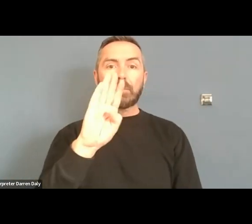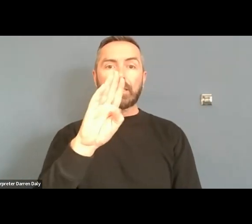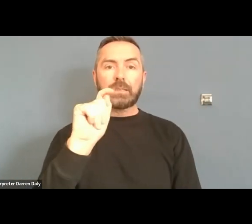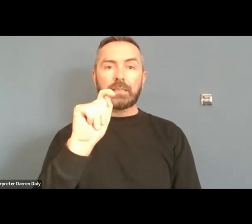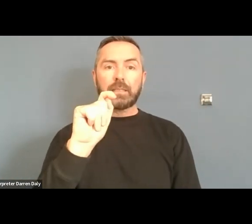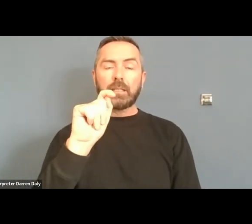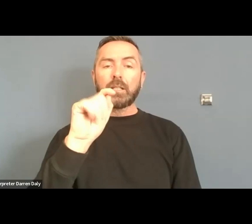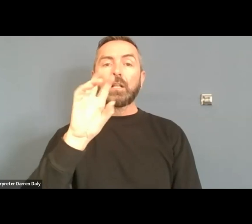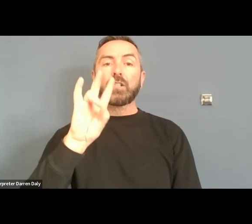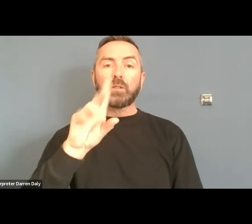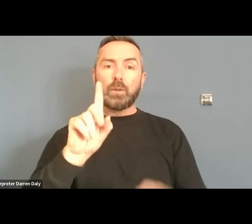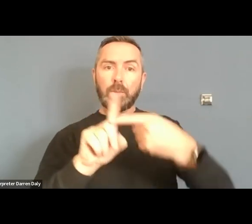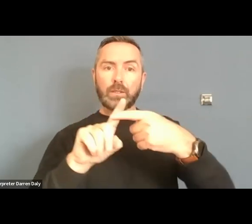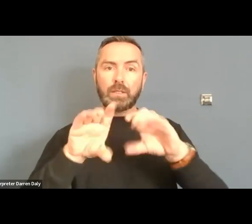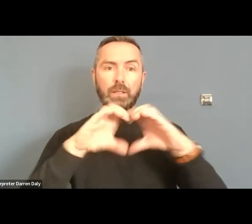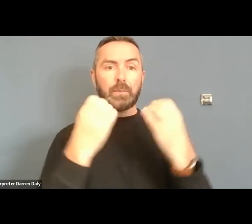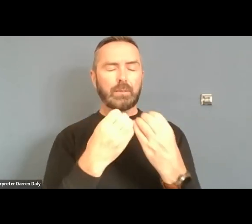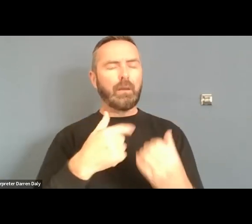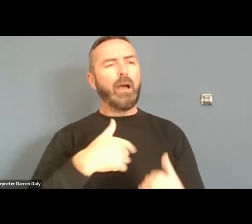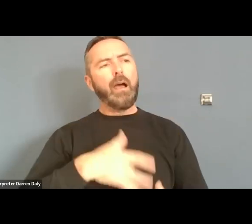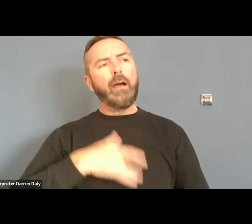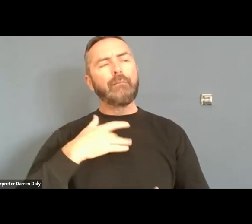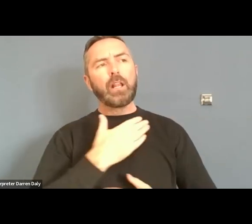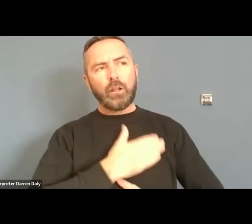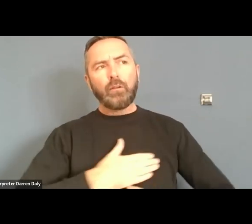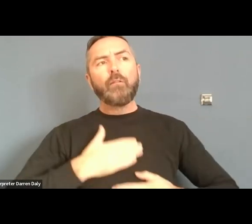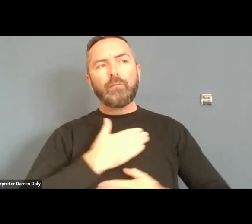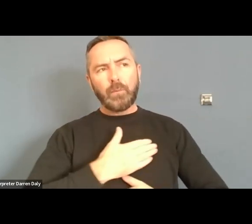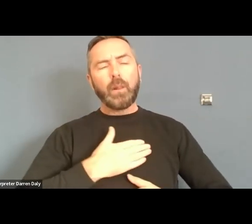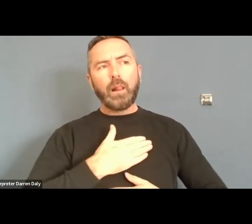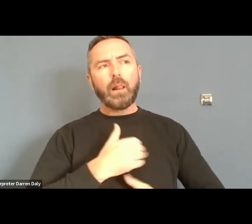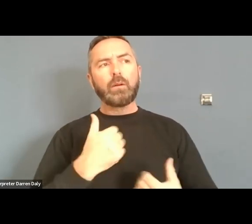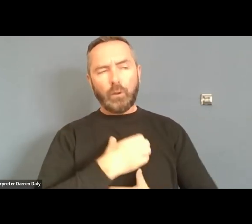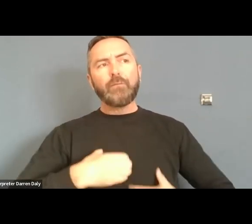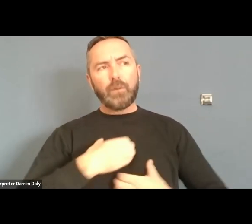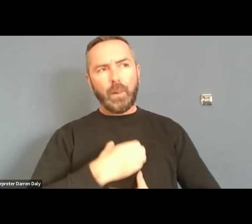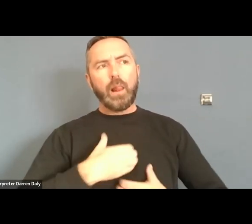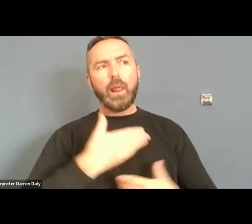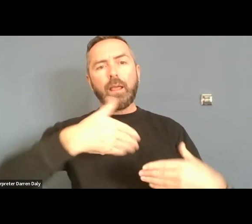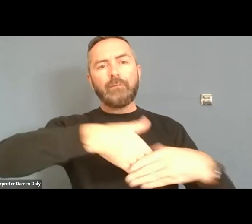"I feel comfortable taking part in LGBT community activities, but not clubs or